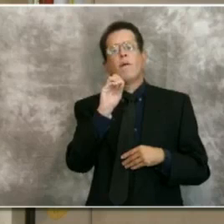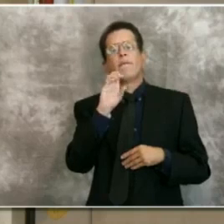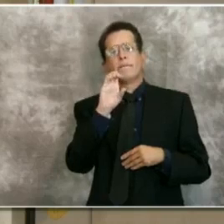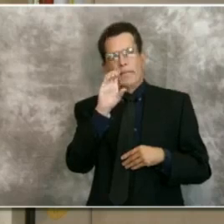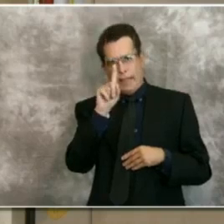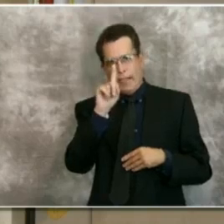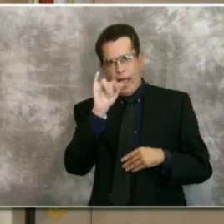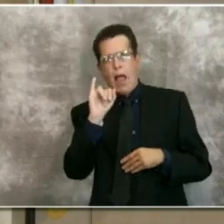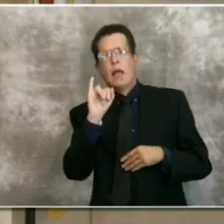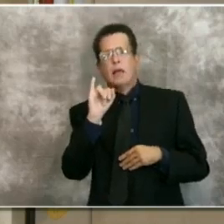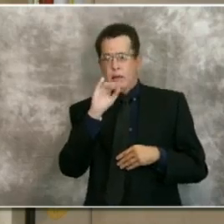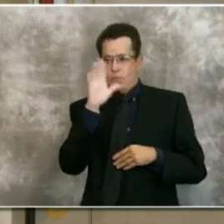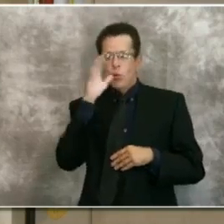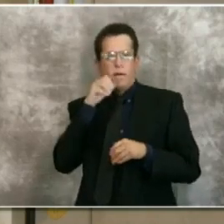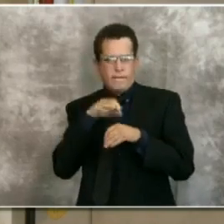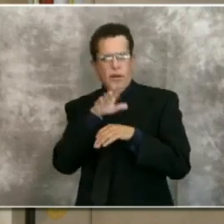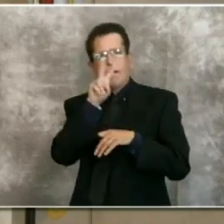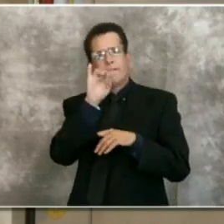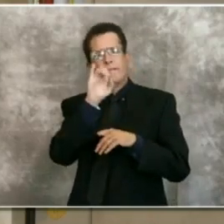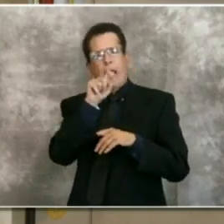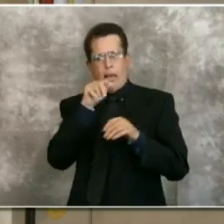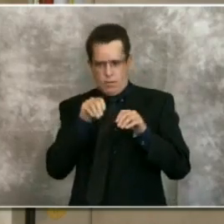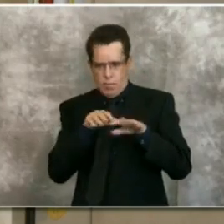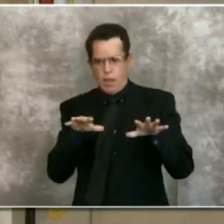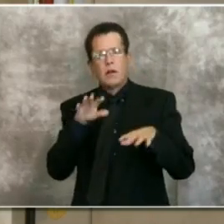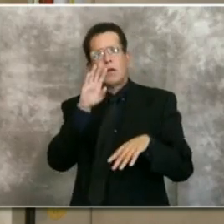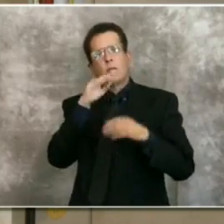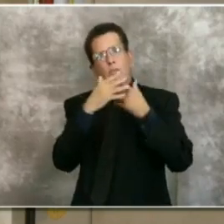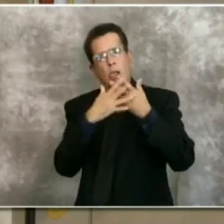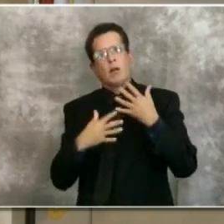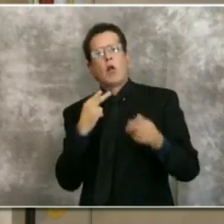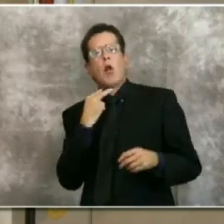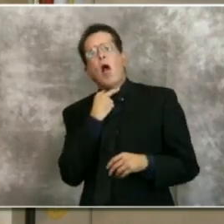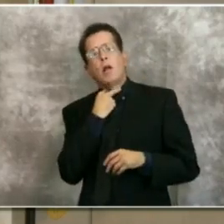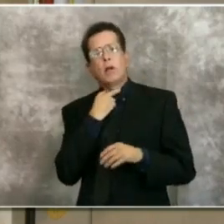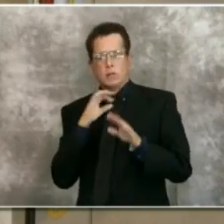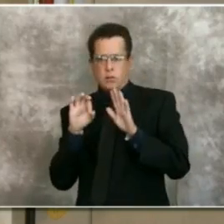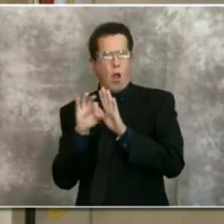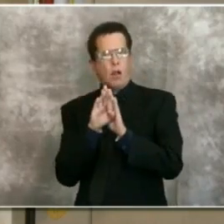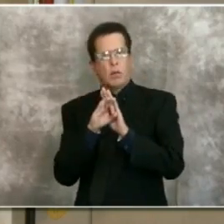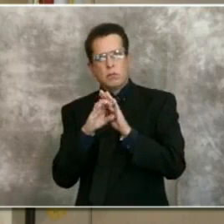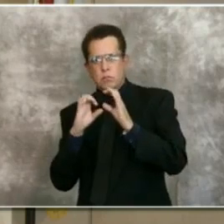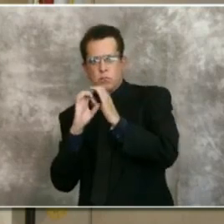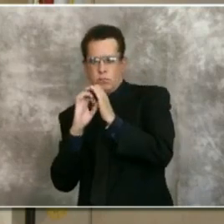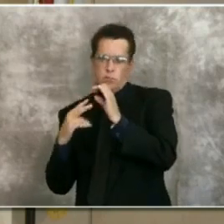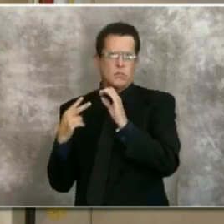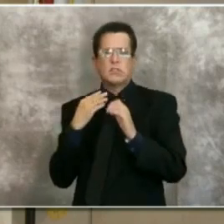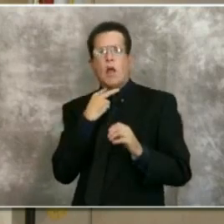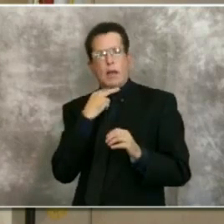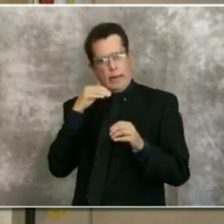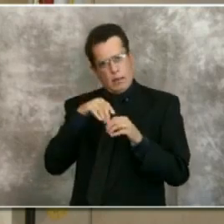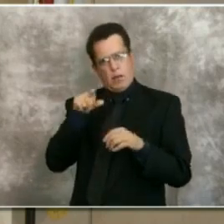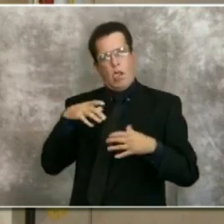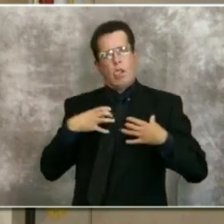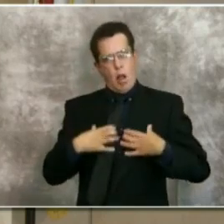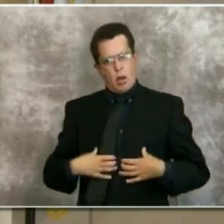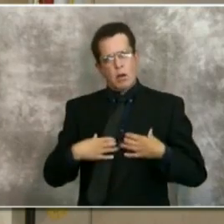LITTLE AIR SOCKS AND YOUR LUNGS THAT WE CALL THE LIKE. BUT IT AFFECTS THE BLOOD VESSELS IN THE LUNGS AS WELL.